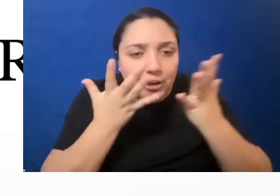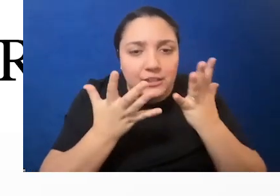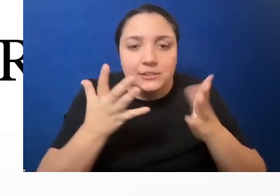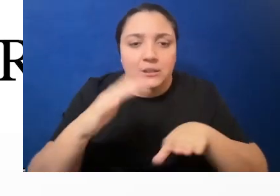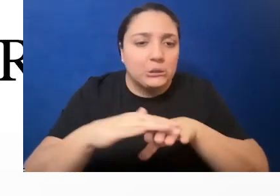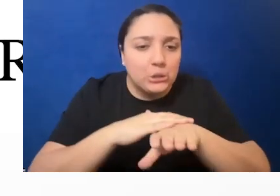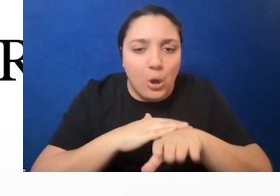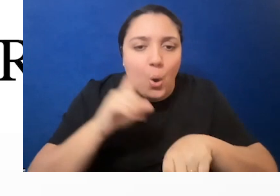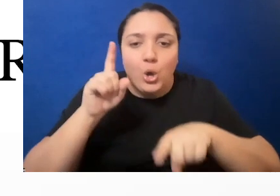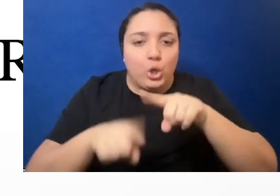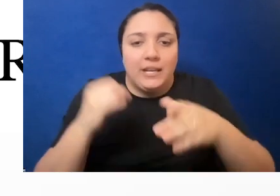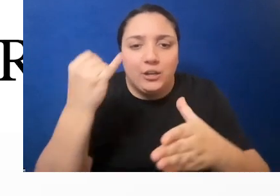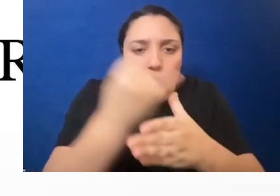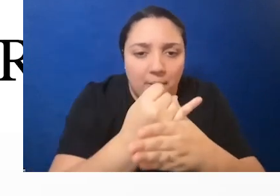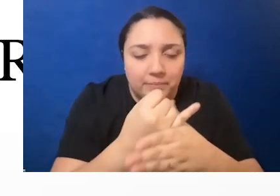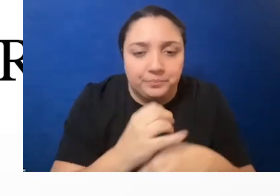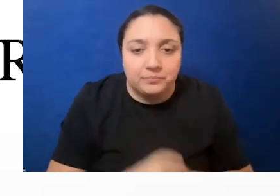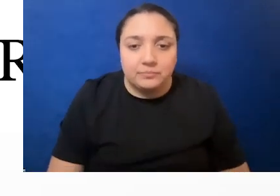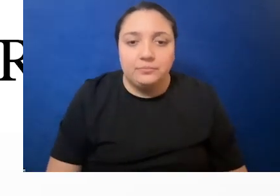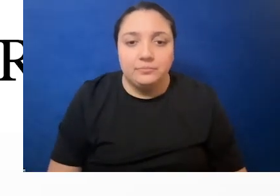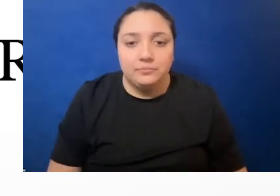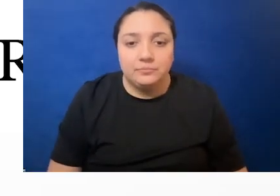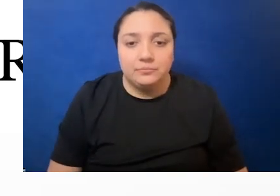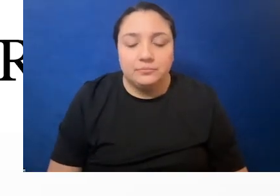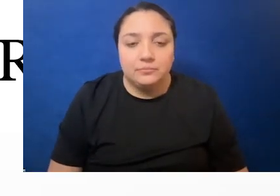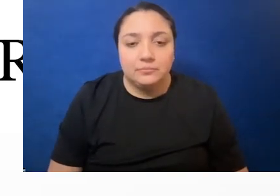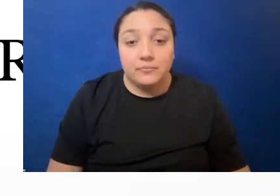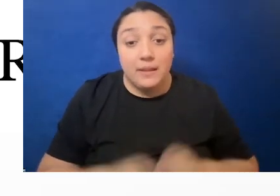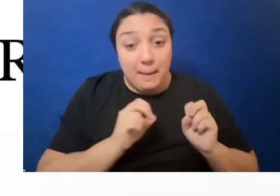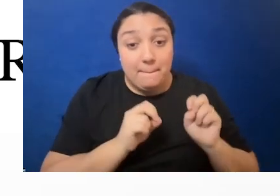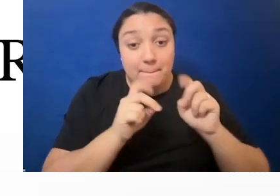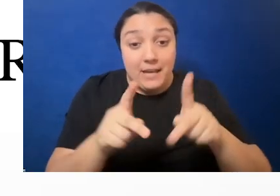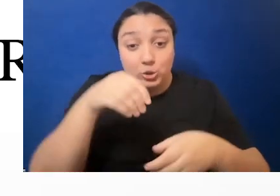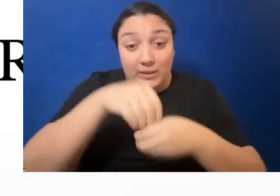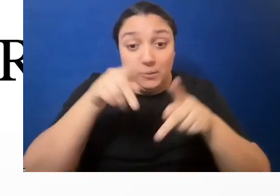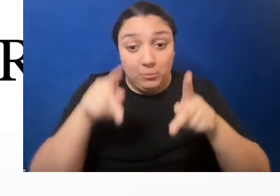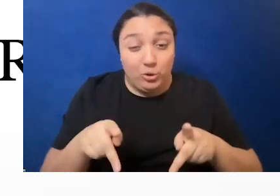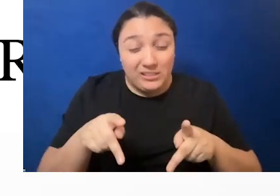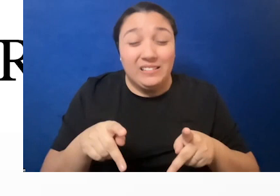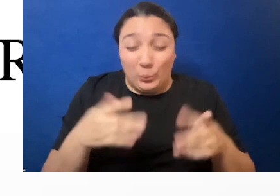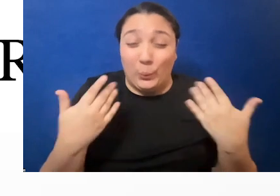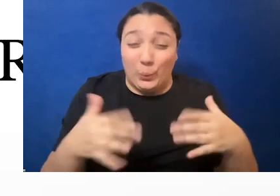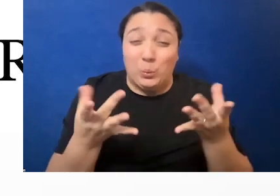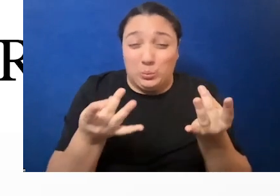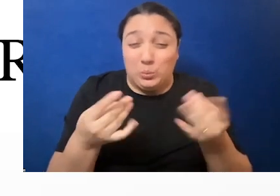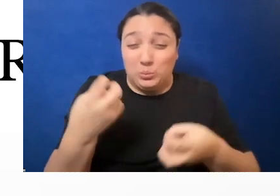NEXT TOPIC. THE RETURN TO IN-PERSON LEARNING WAS PRETTY HAIRY AS WE EXPECTED,